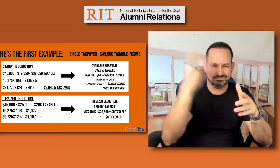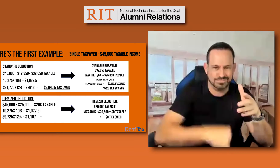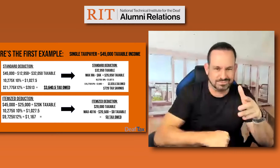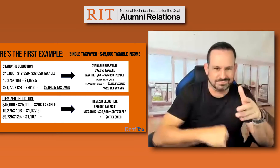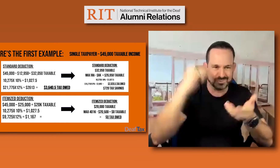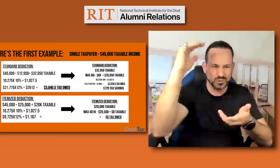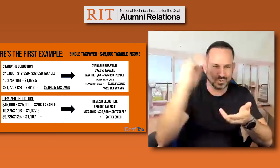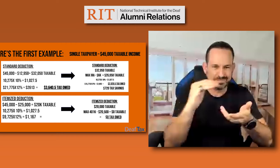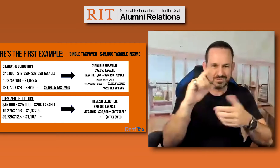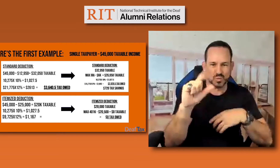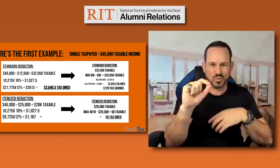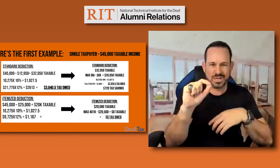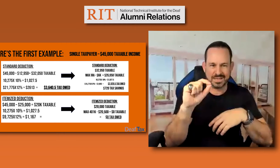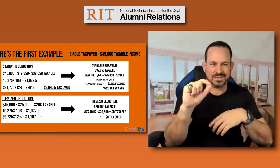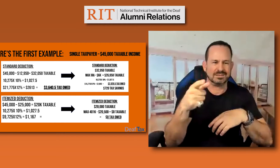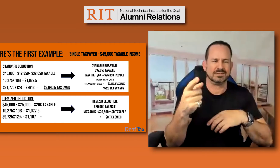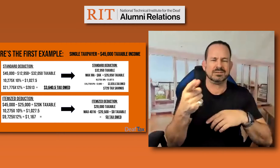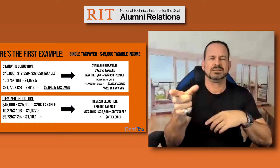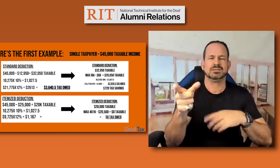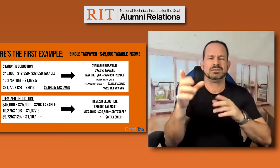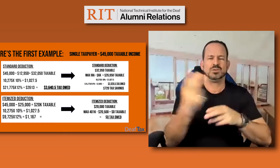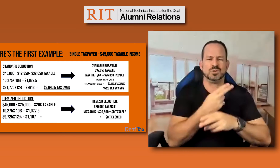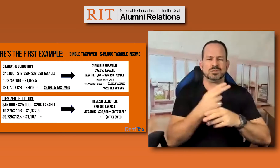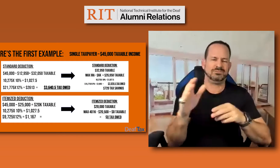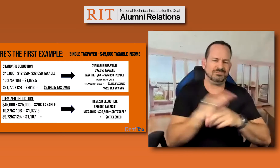following the itemized deduction.